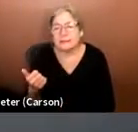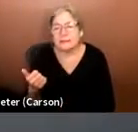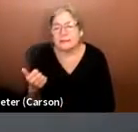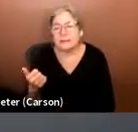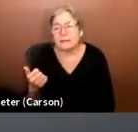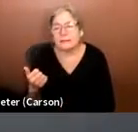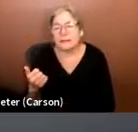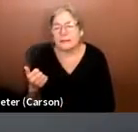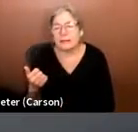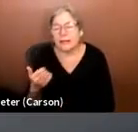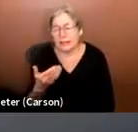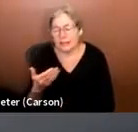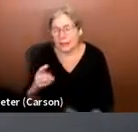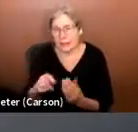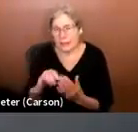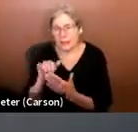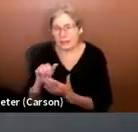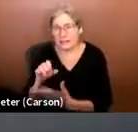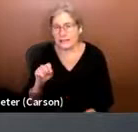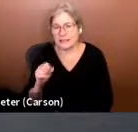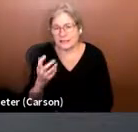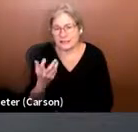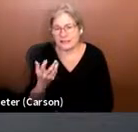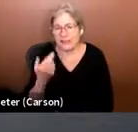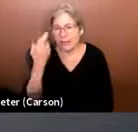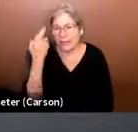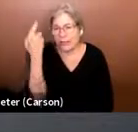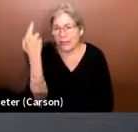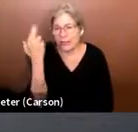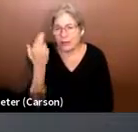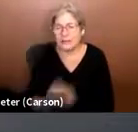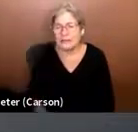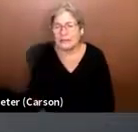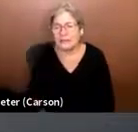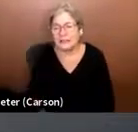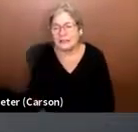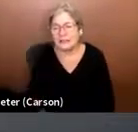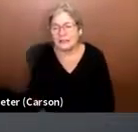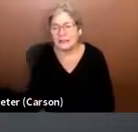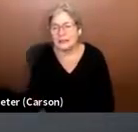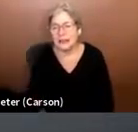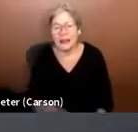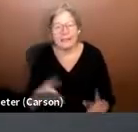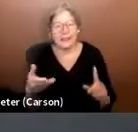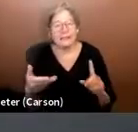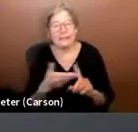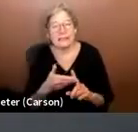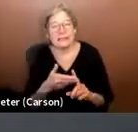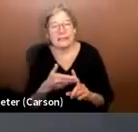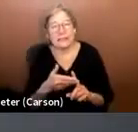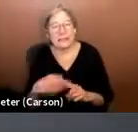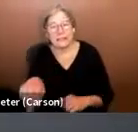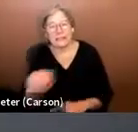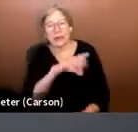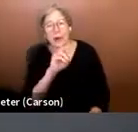this is the reason of convincing corporations. Right? Matt you were tal